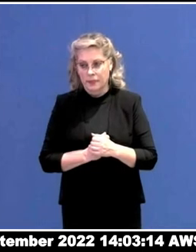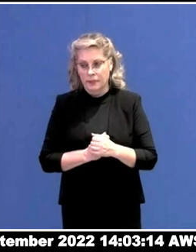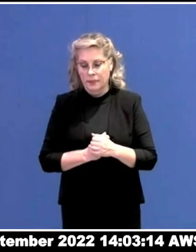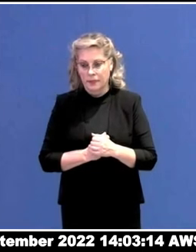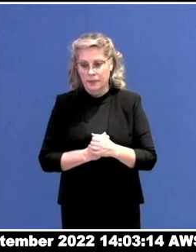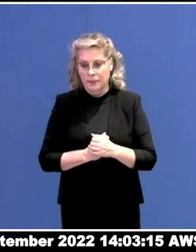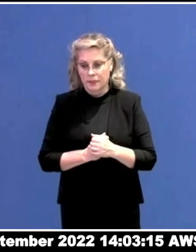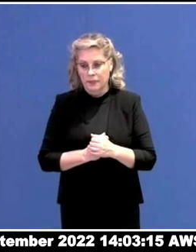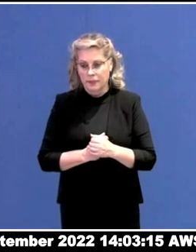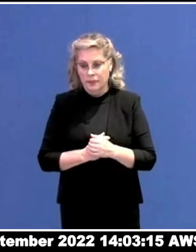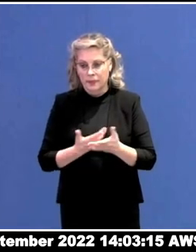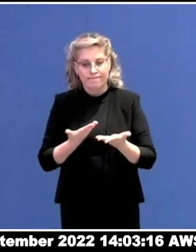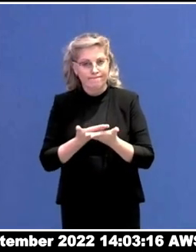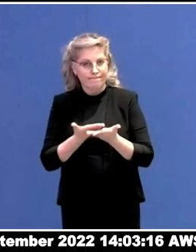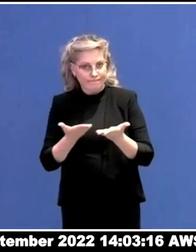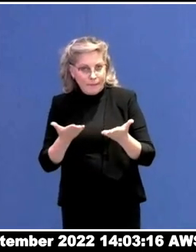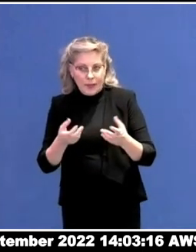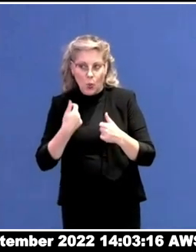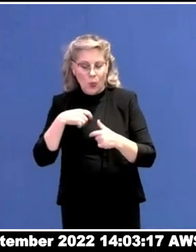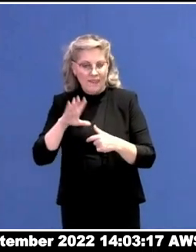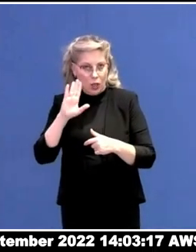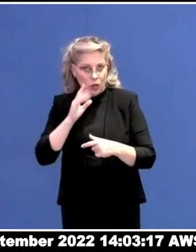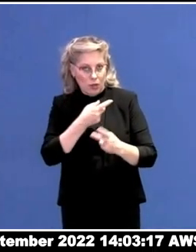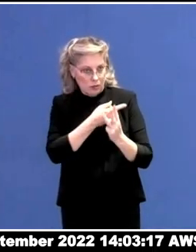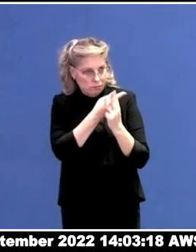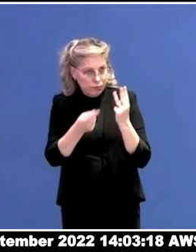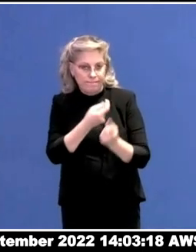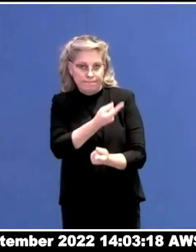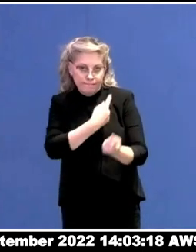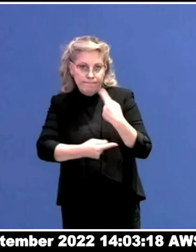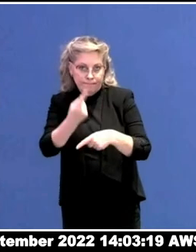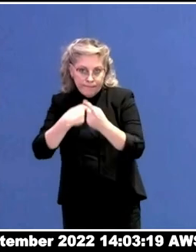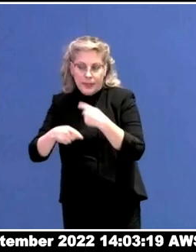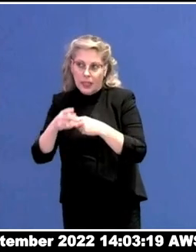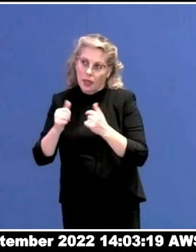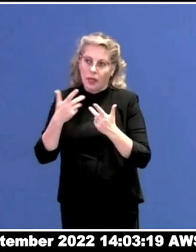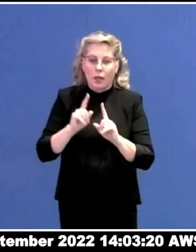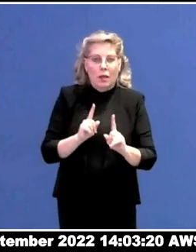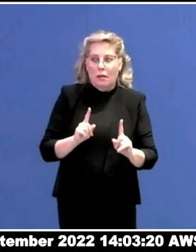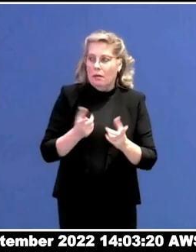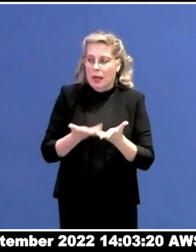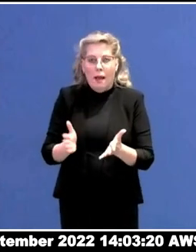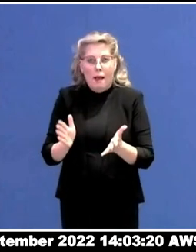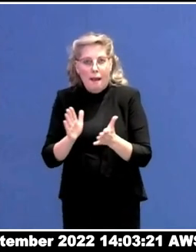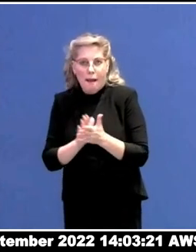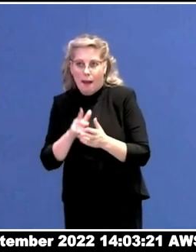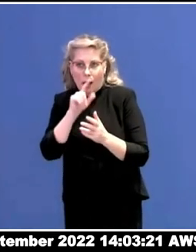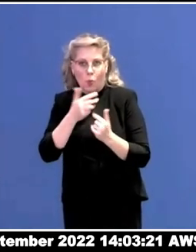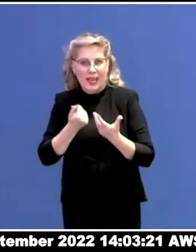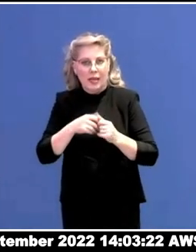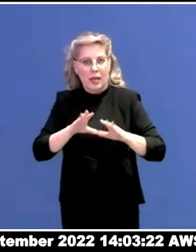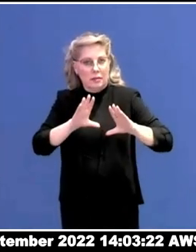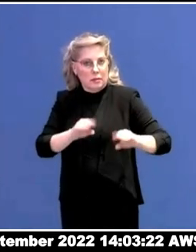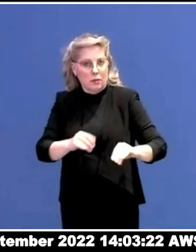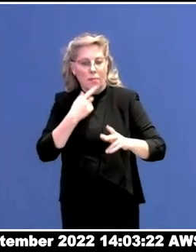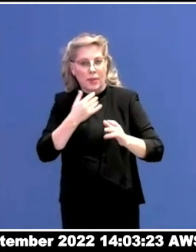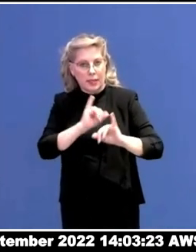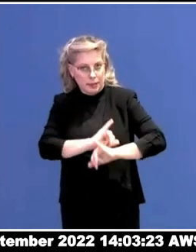session of evidence around these solutions, the strategies being talked about for decades